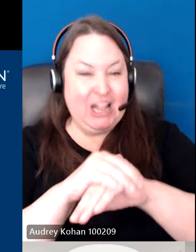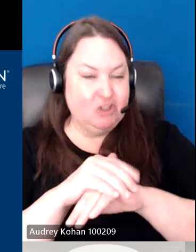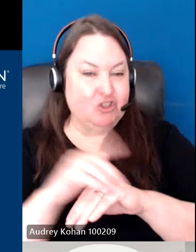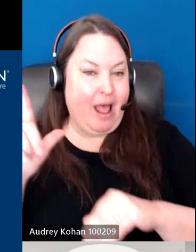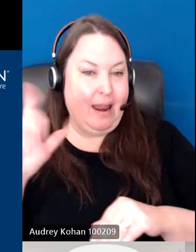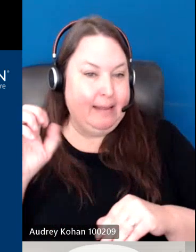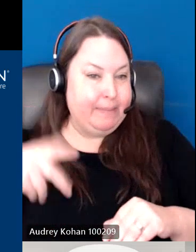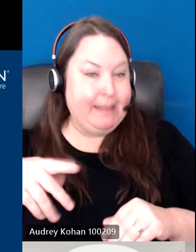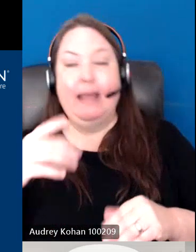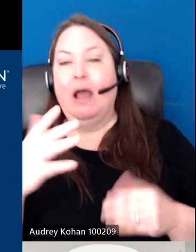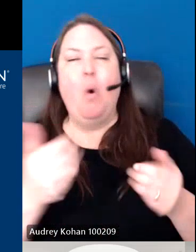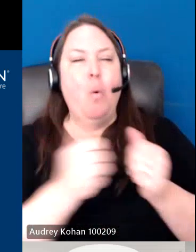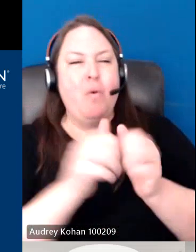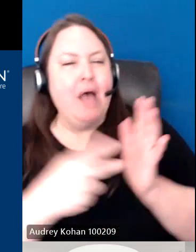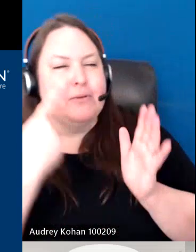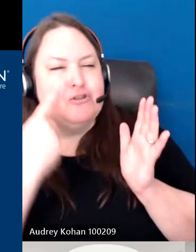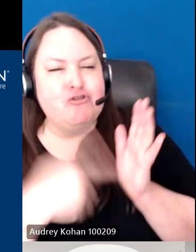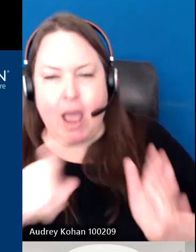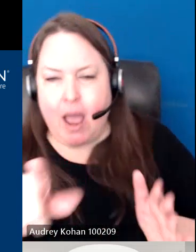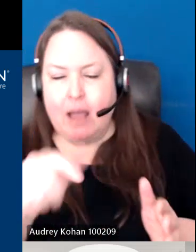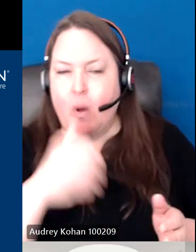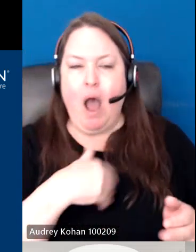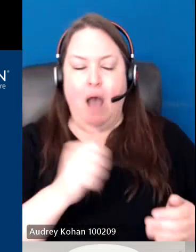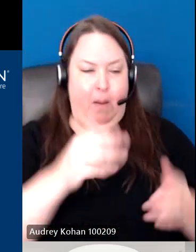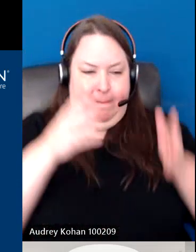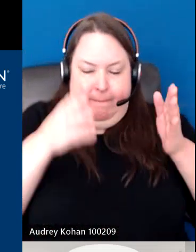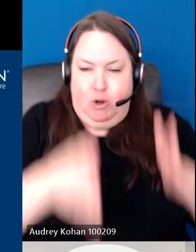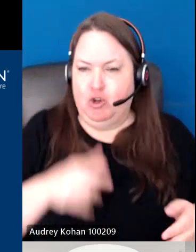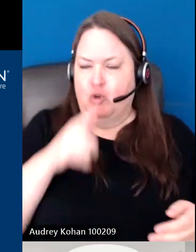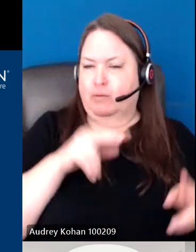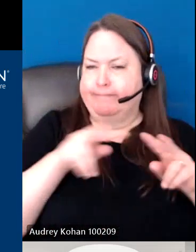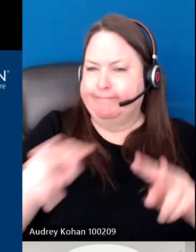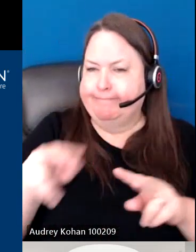double-checking it without having a qualified human translator who understands medical